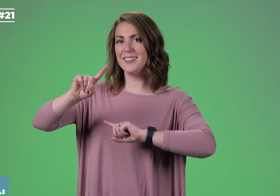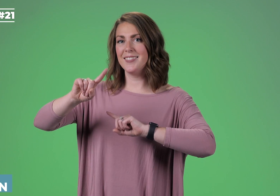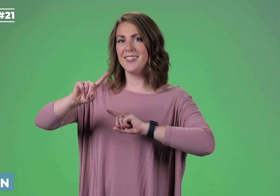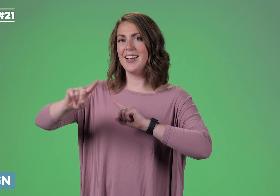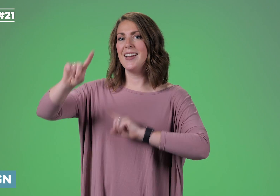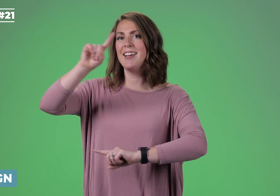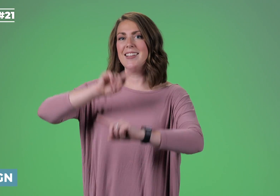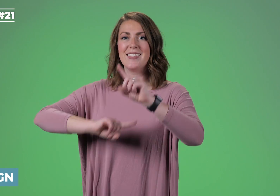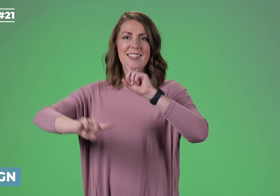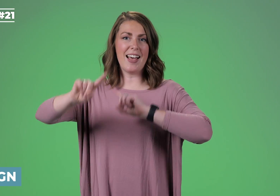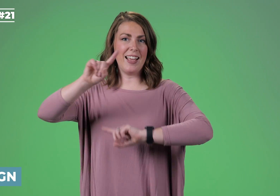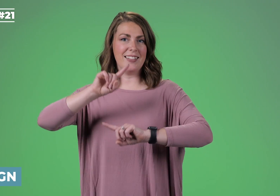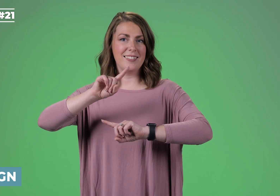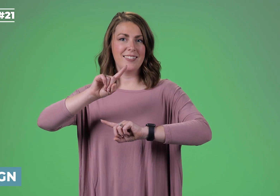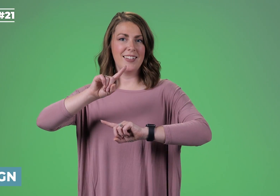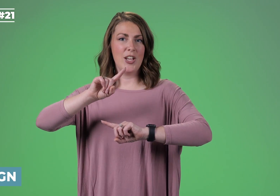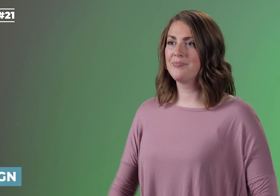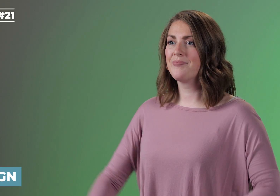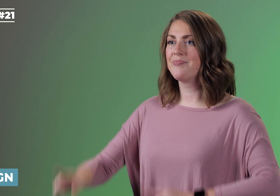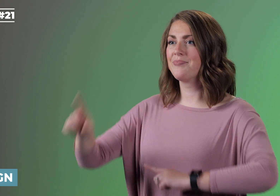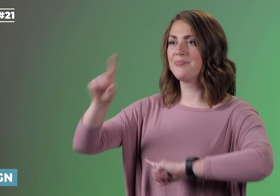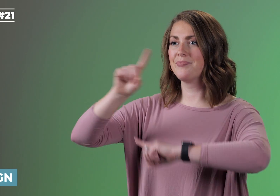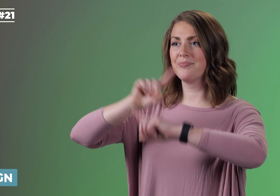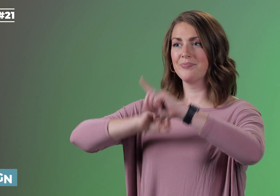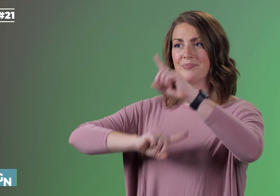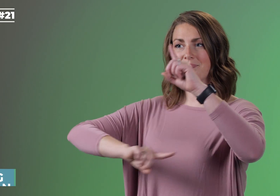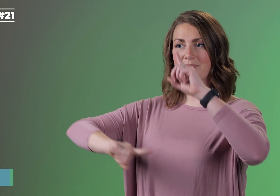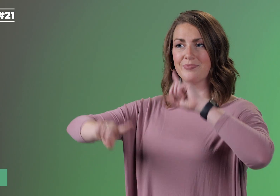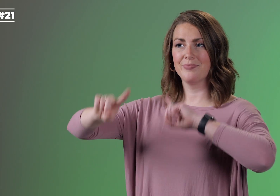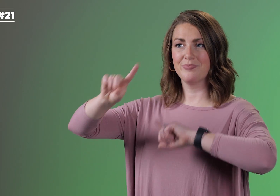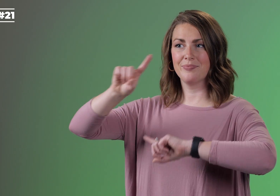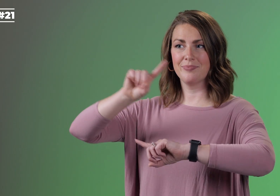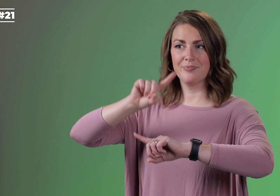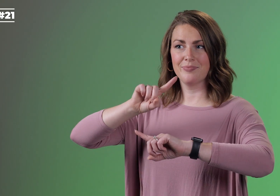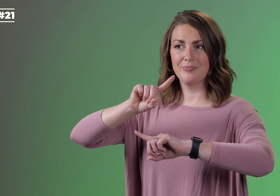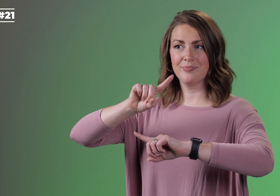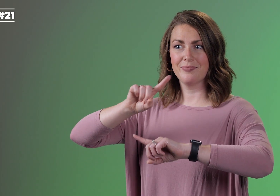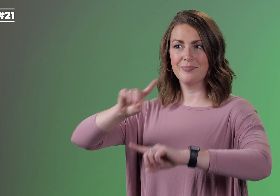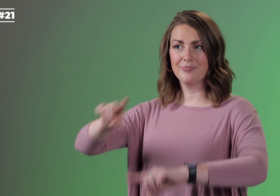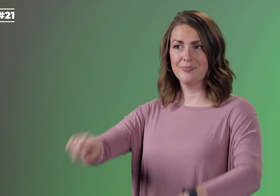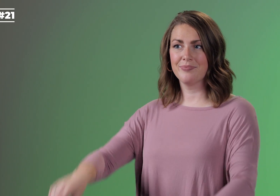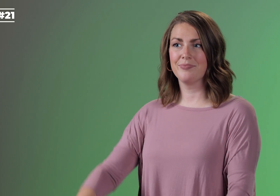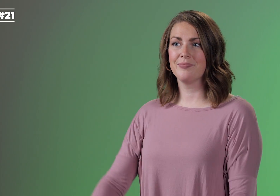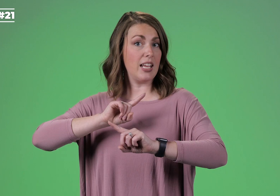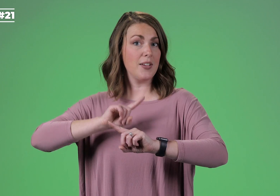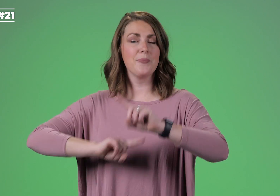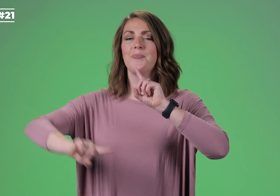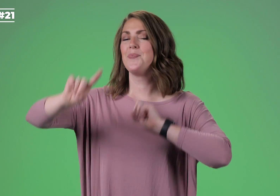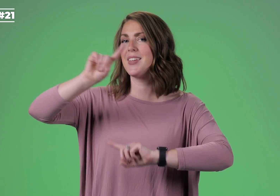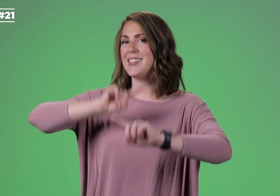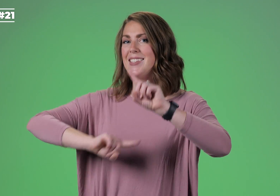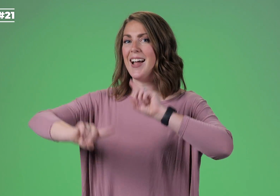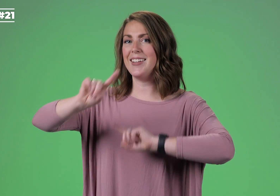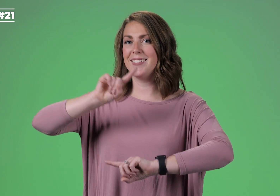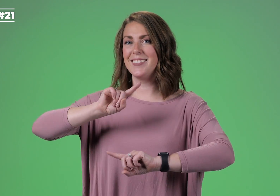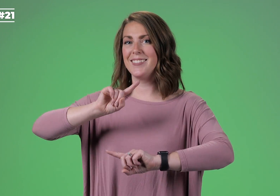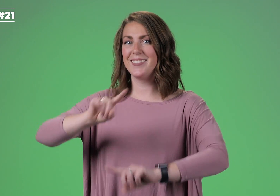'Sign, sign,' your hands are moving in towards yourself referencing like you're signing 'sign.'